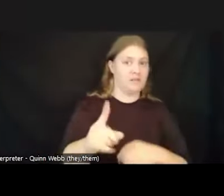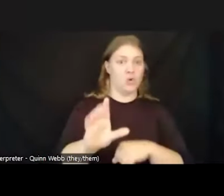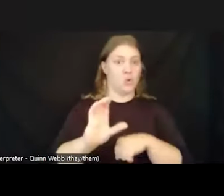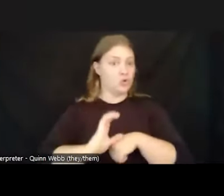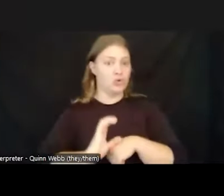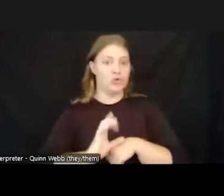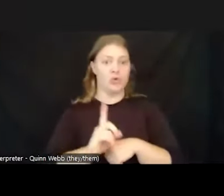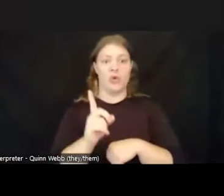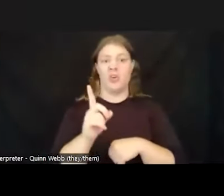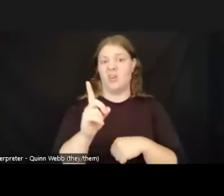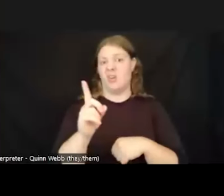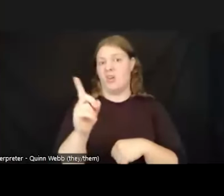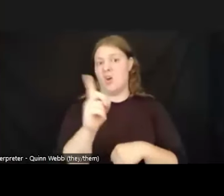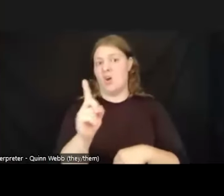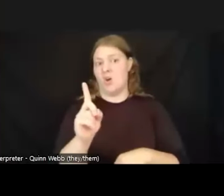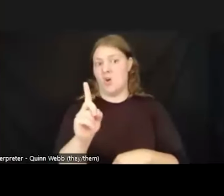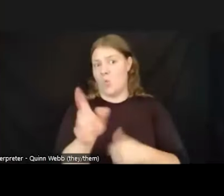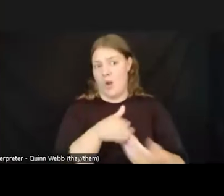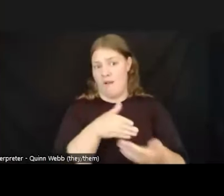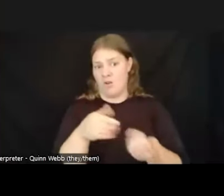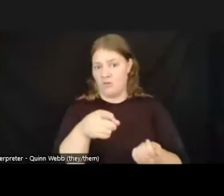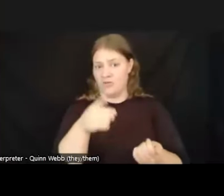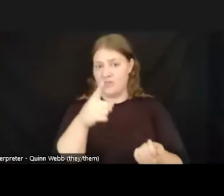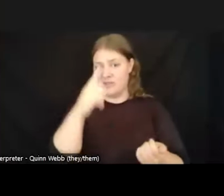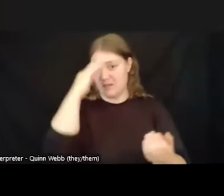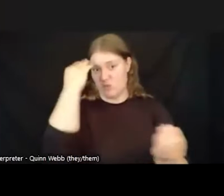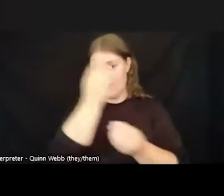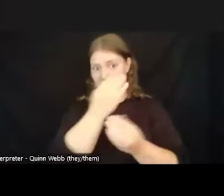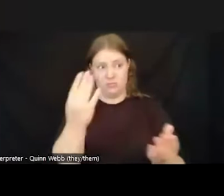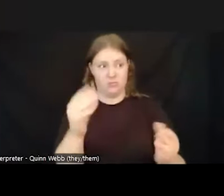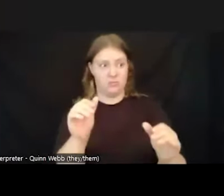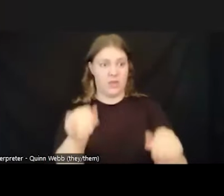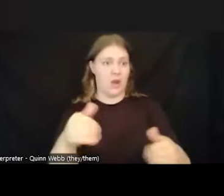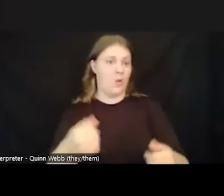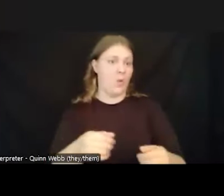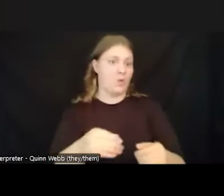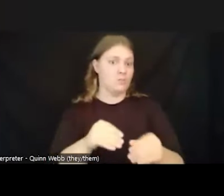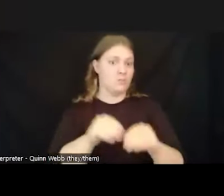this information could be shared that will leave an impact and have individuals walk